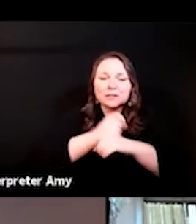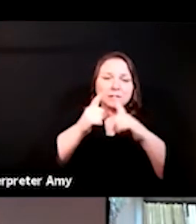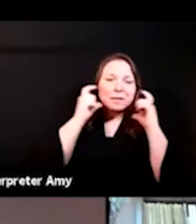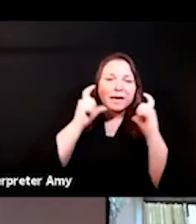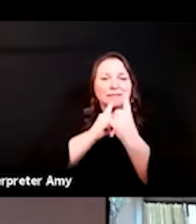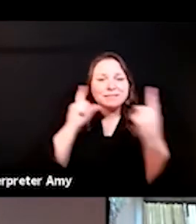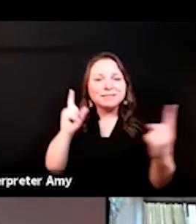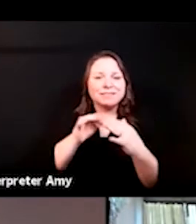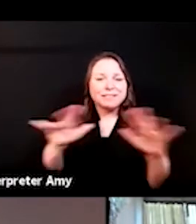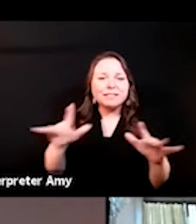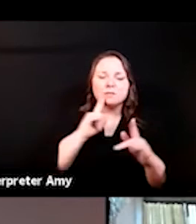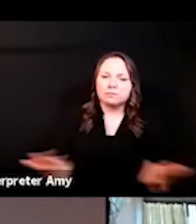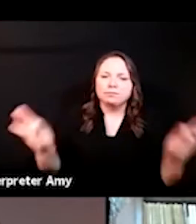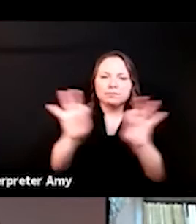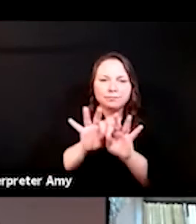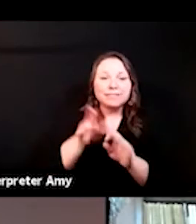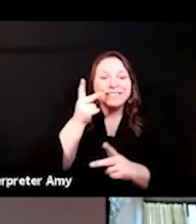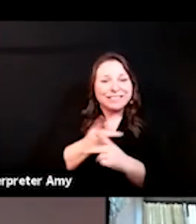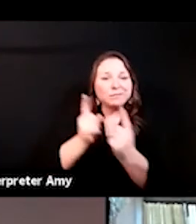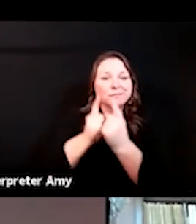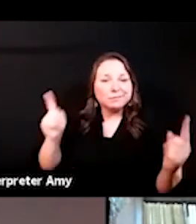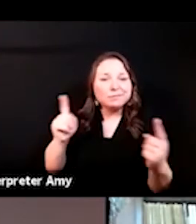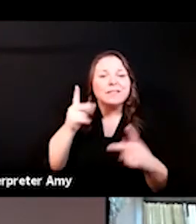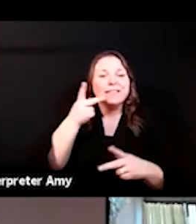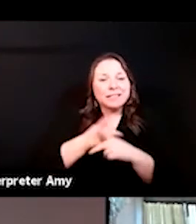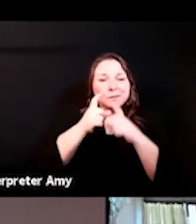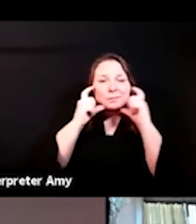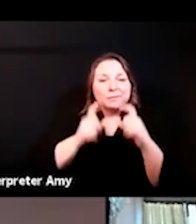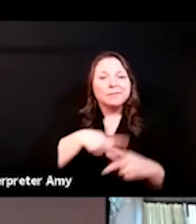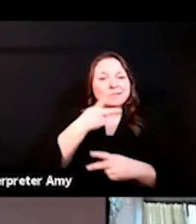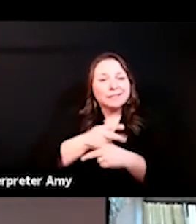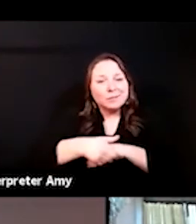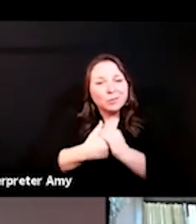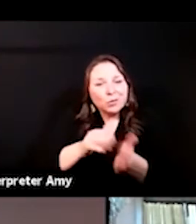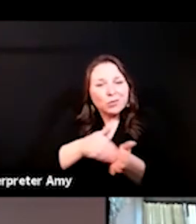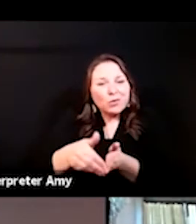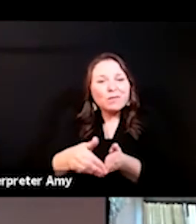THE MESSAGING THAT PREVENTION IS ESSENTIAL . SO PHYSICAL DISTANCING, MASKING, WASHING YOUR HANDS AND ESPECIALLY AS